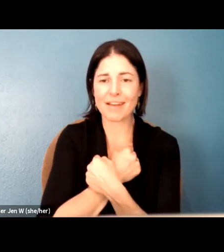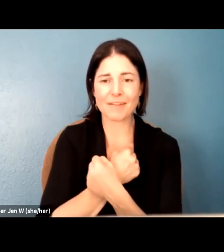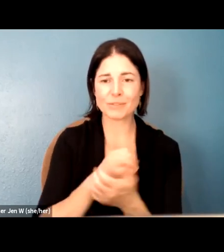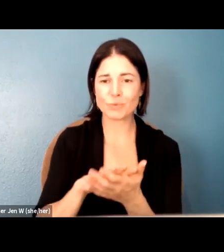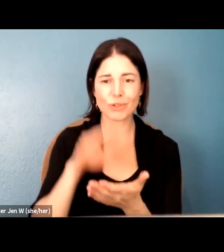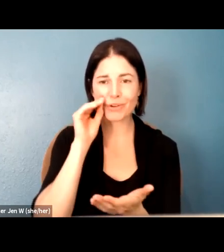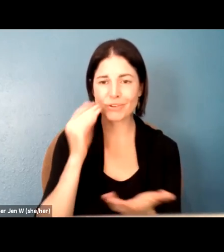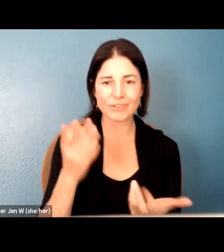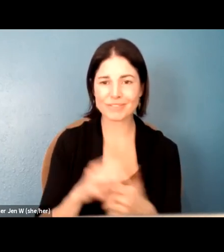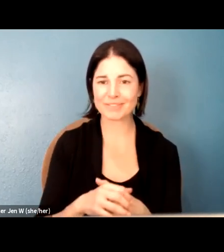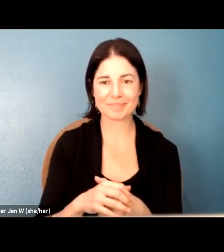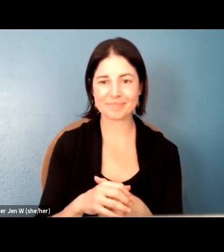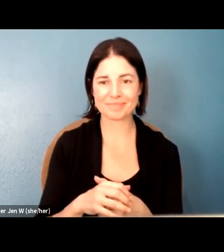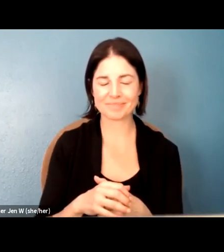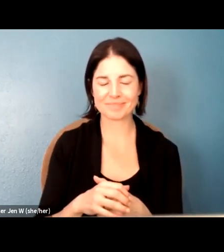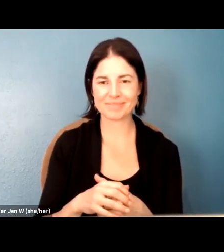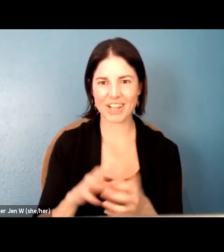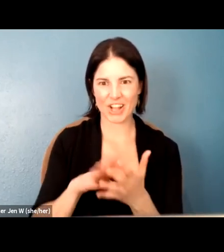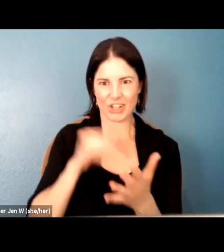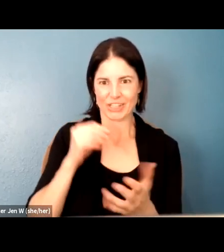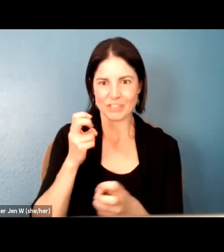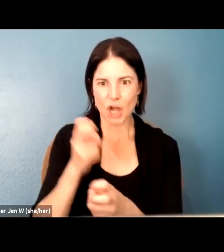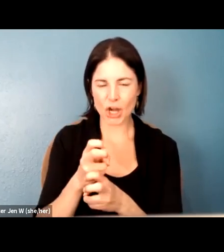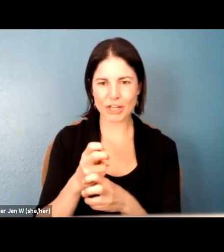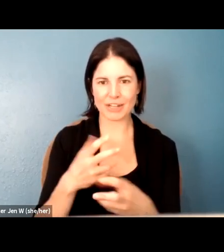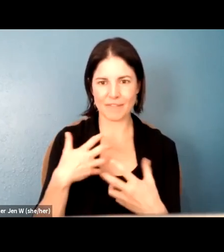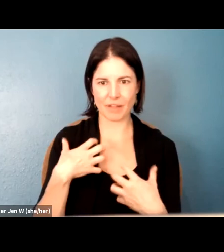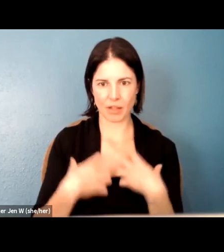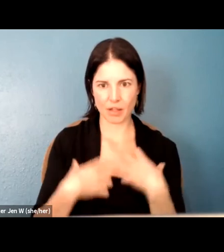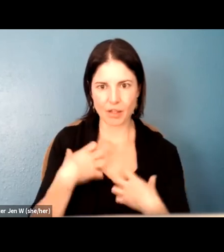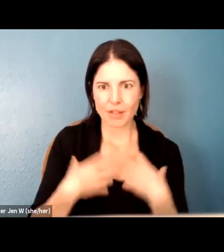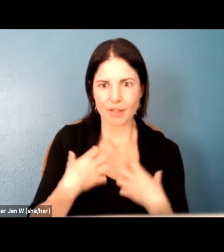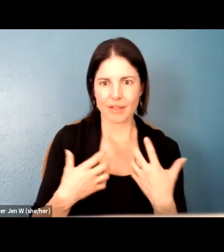hard. I love that it is destabilizing, destabilizing,